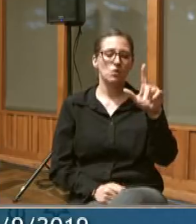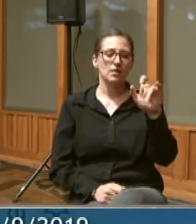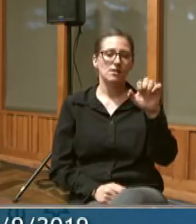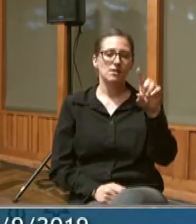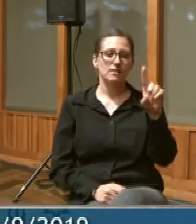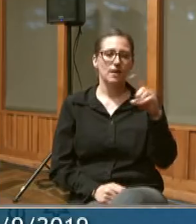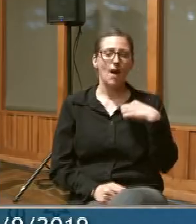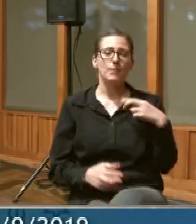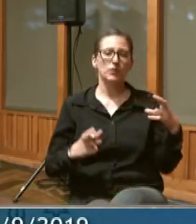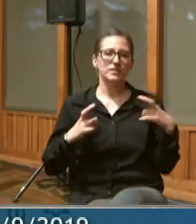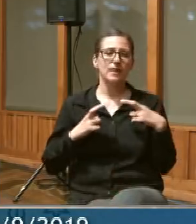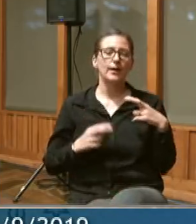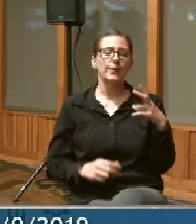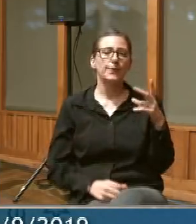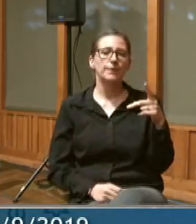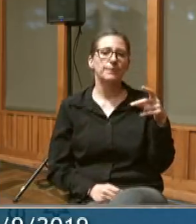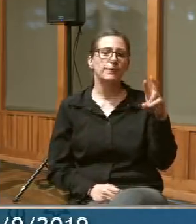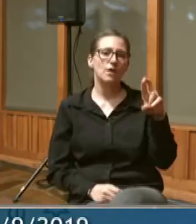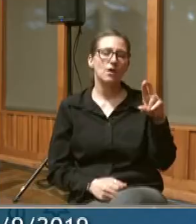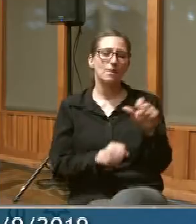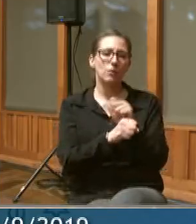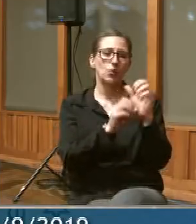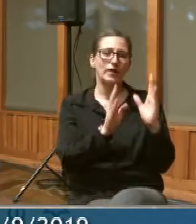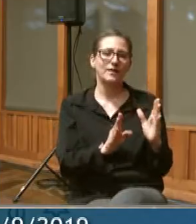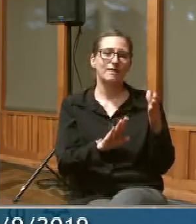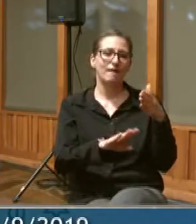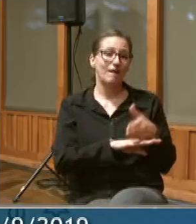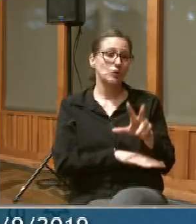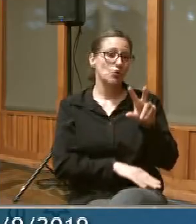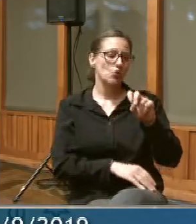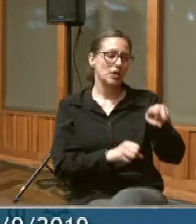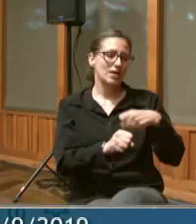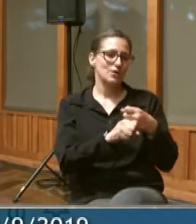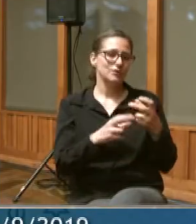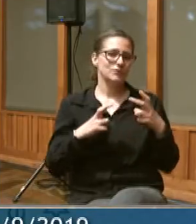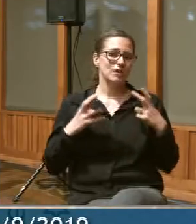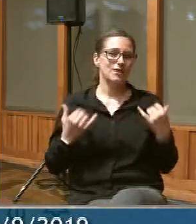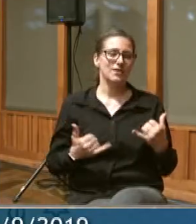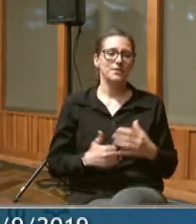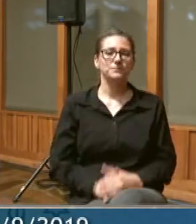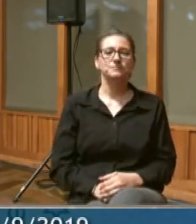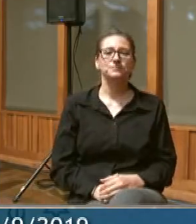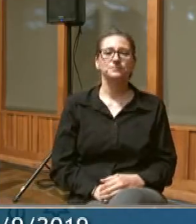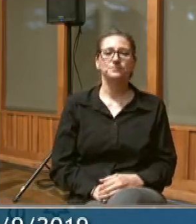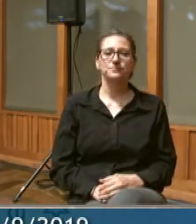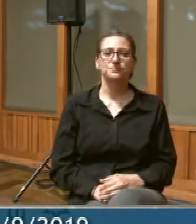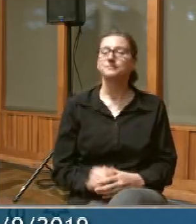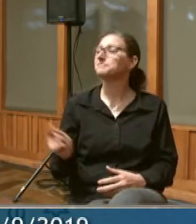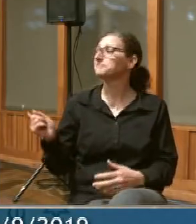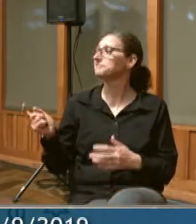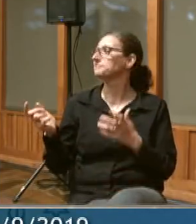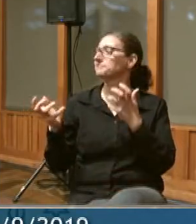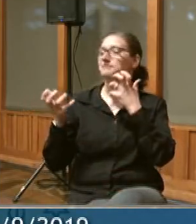I'M NANCY WALSH. I'M A RESIDENT IN SELLWOOD MORELAND, A RETIRED PORTLAND